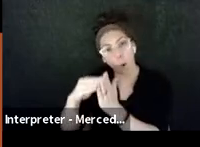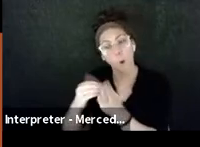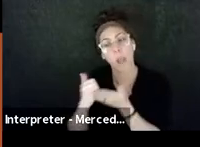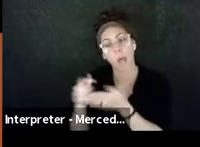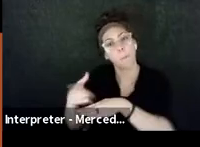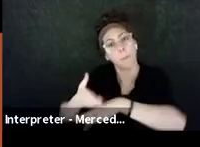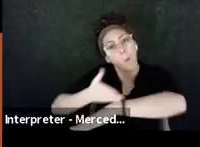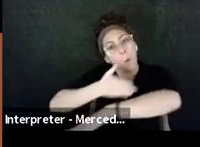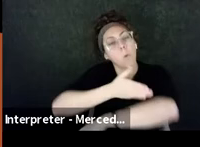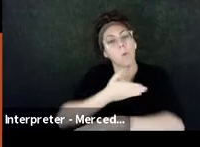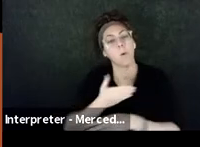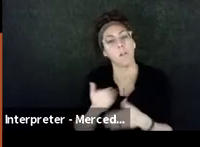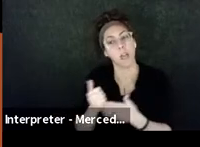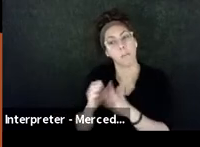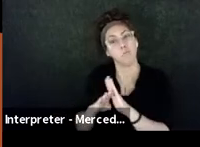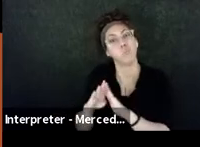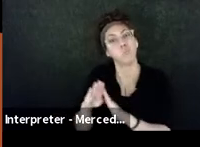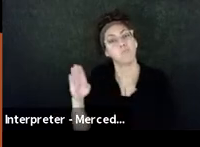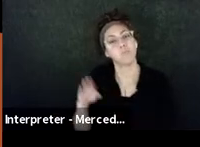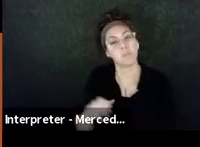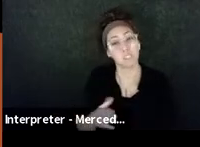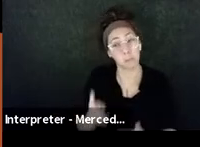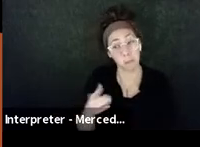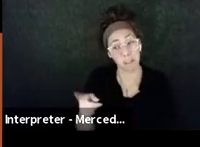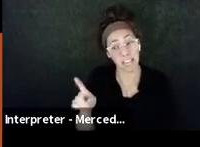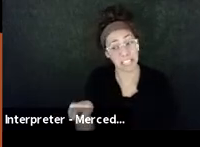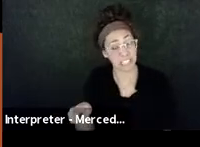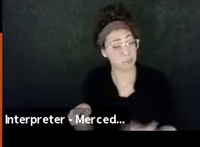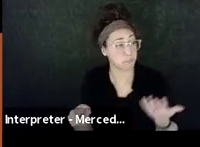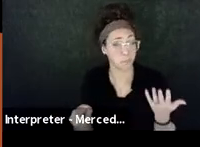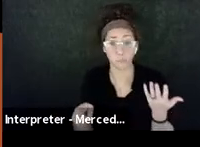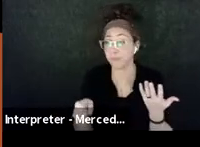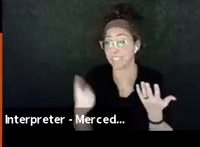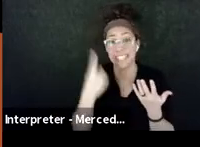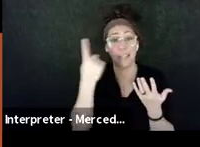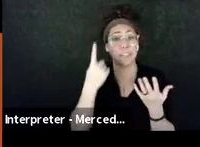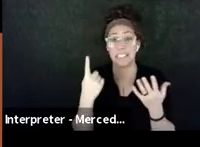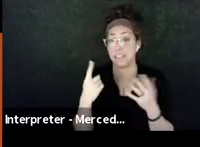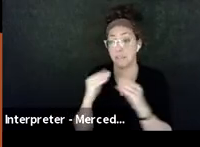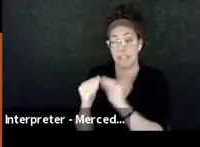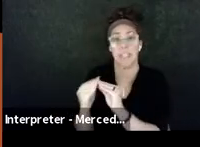Natalie Chavez: Them learn about, you know, maybe some things that they needed to do to get themselves out of whatever the whole is that they're they're they're they're in